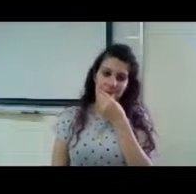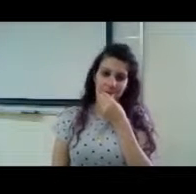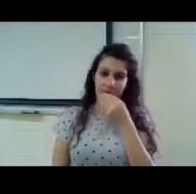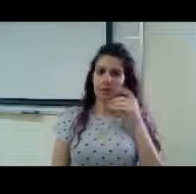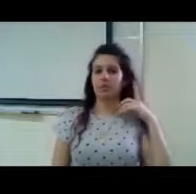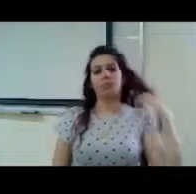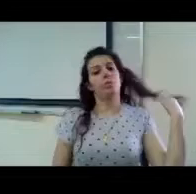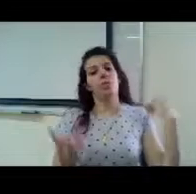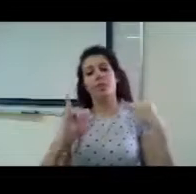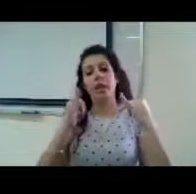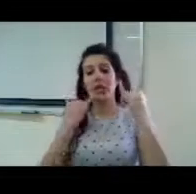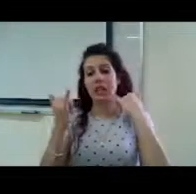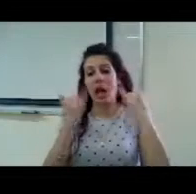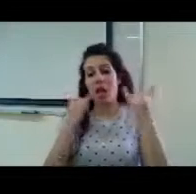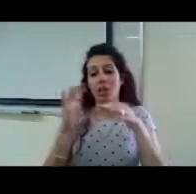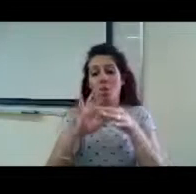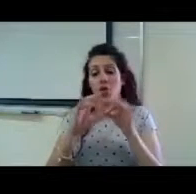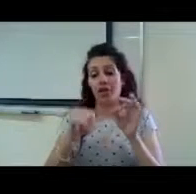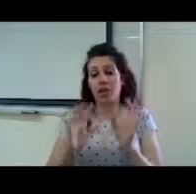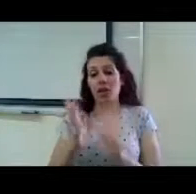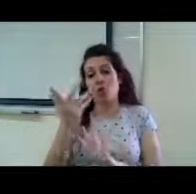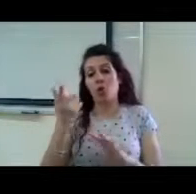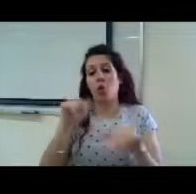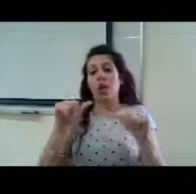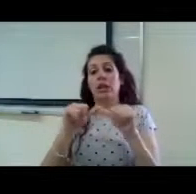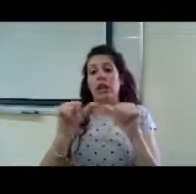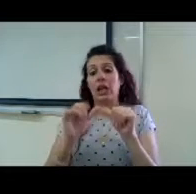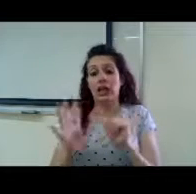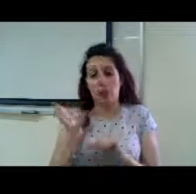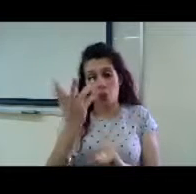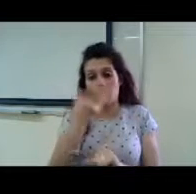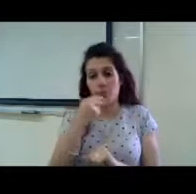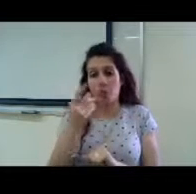of course face some challenges it's not a perfect scenario however we've been